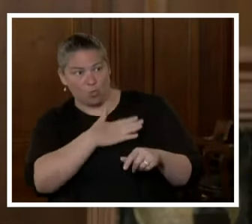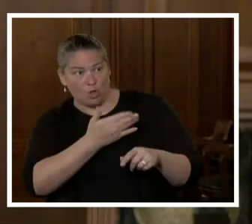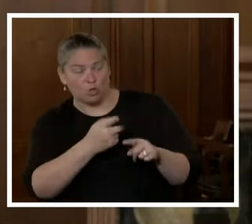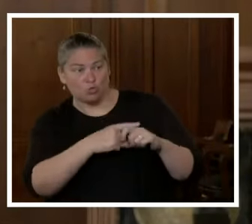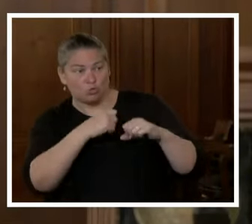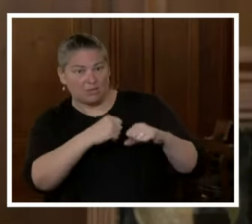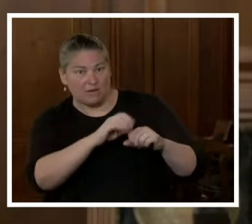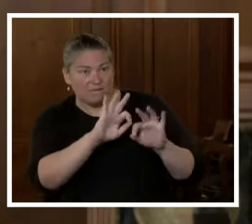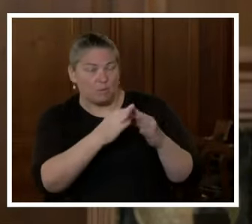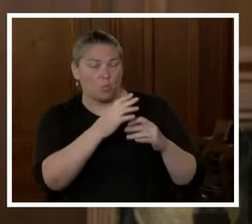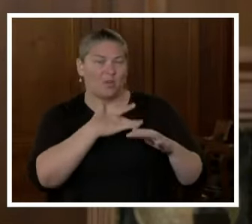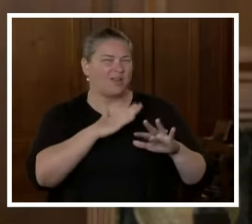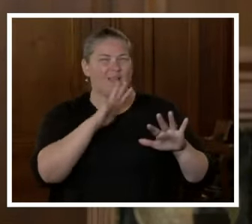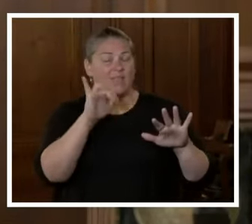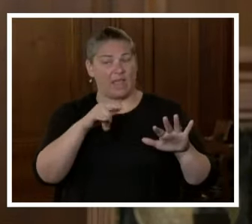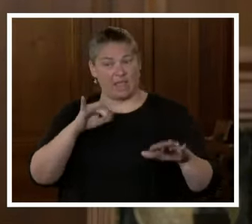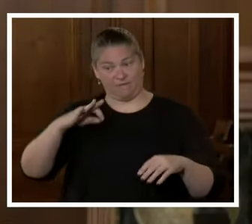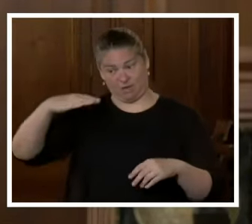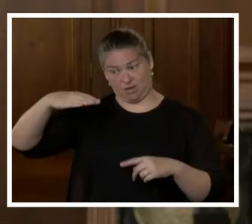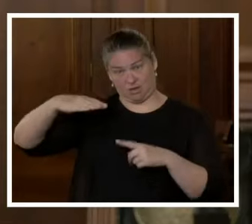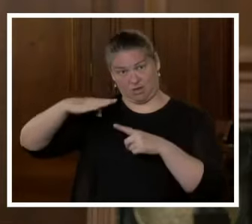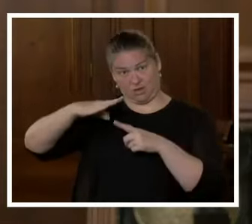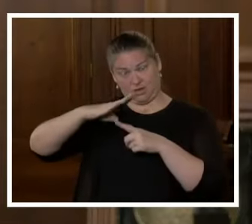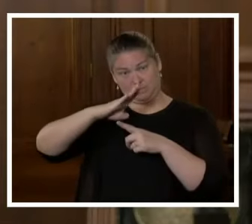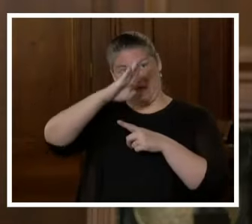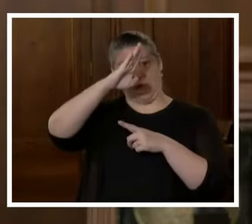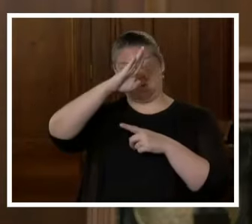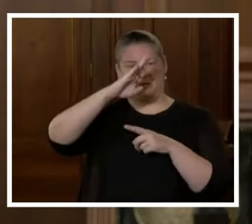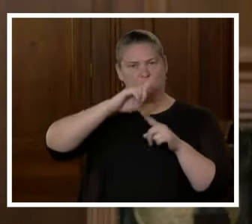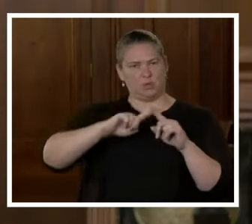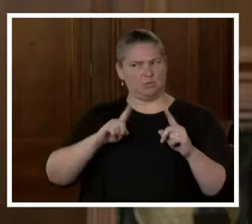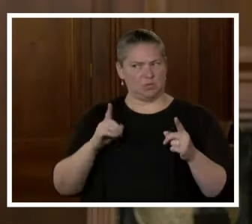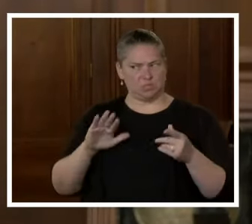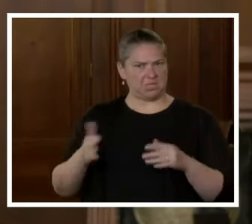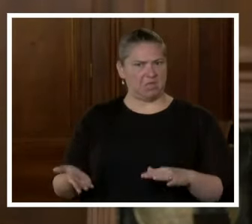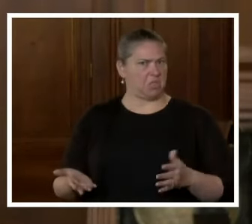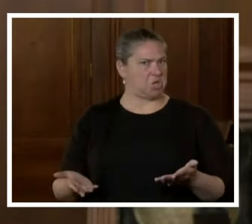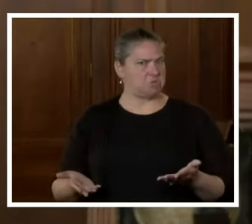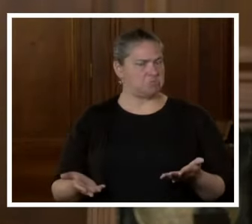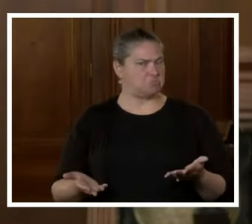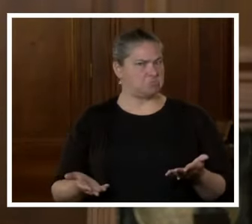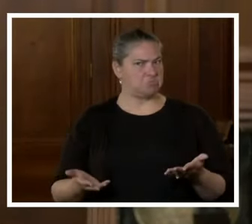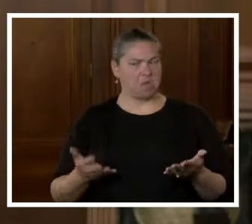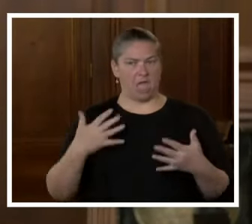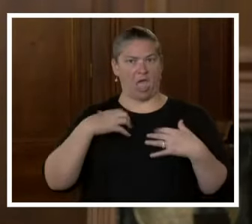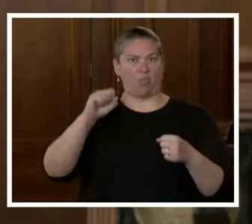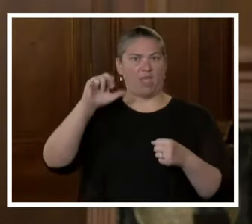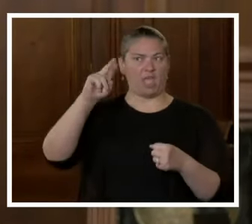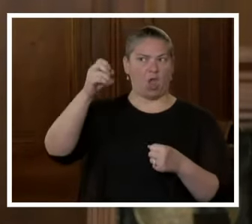IT ROOKIES THE GOVERNOR'S OFFICE IS SCHEDULED TO APPEAR -- IT LOOKS LIKE NO ONE FROM THE GOVERNOR'S OFFICE IS SCHEDULED